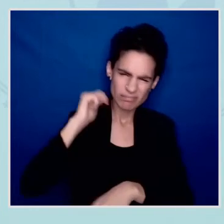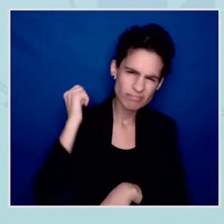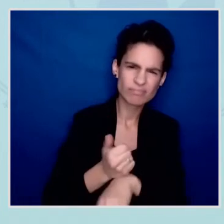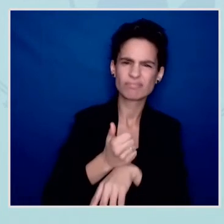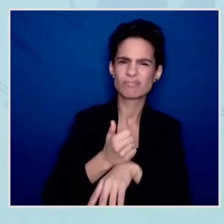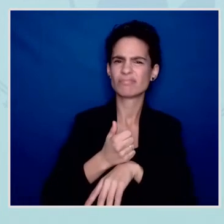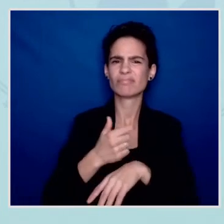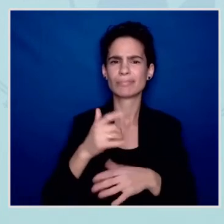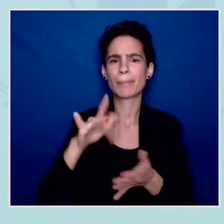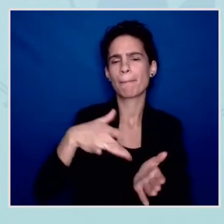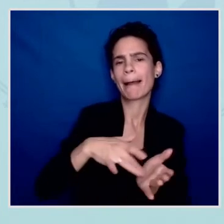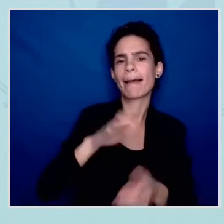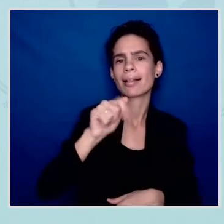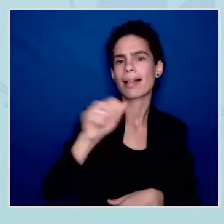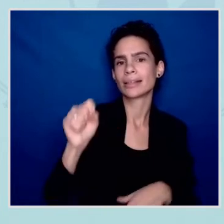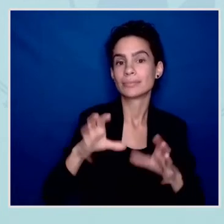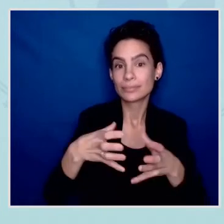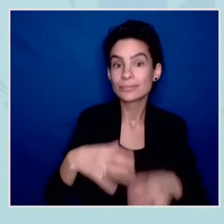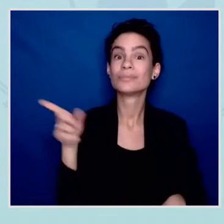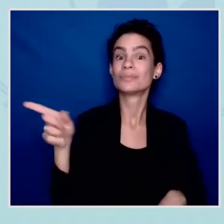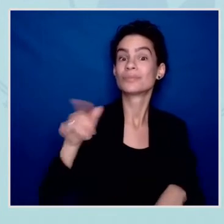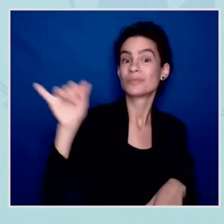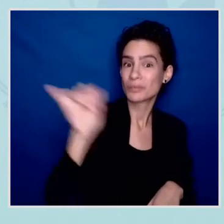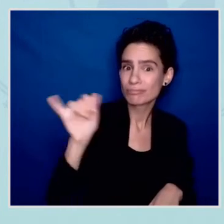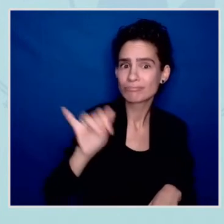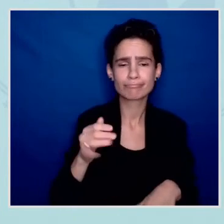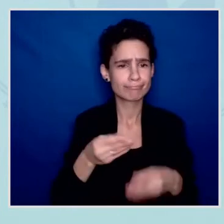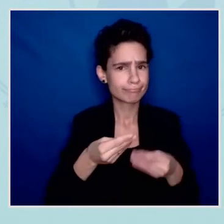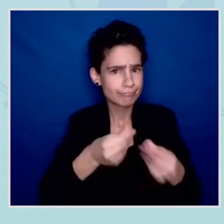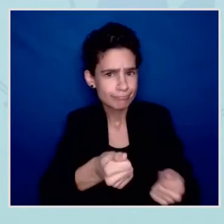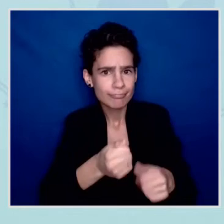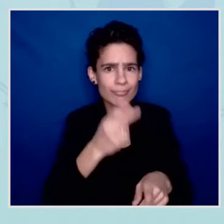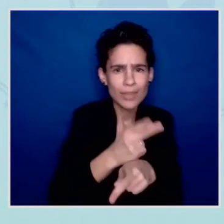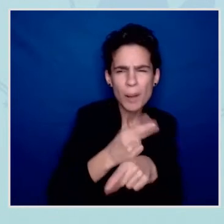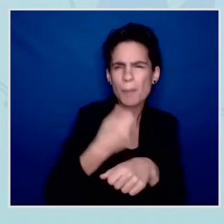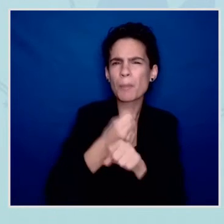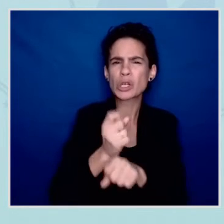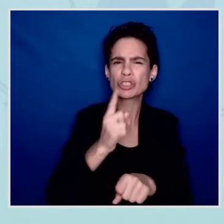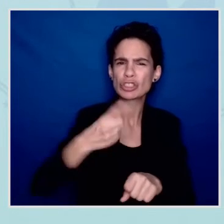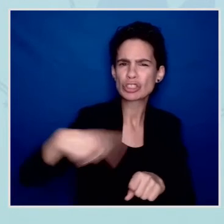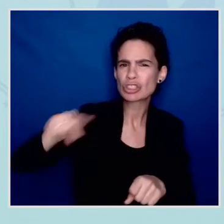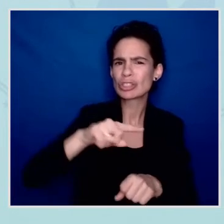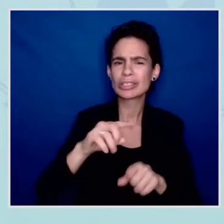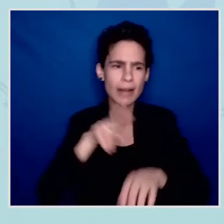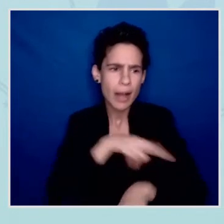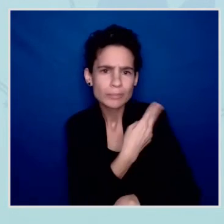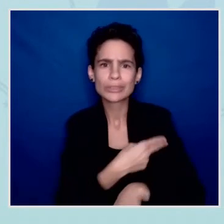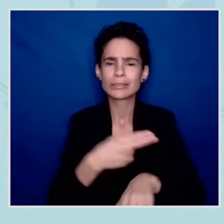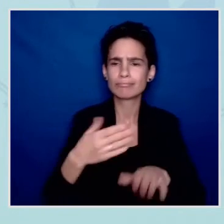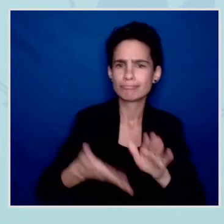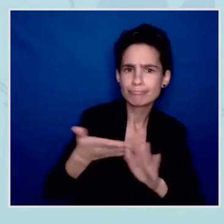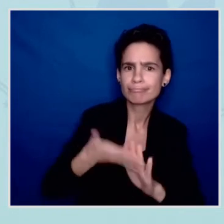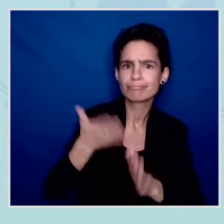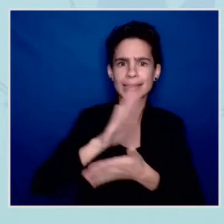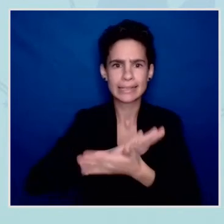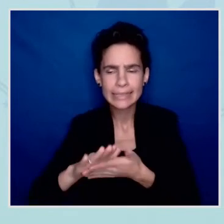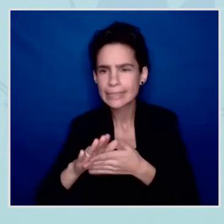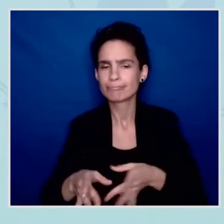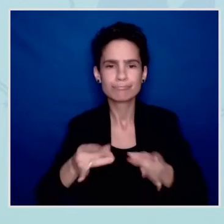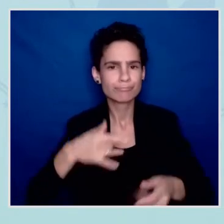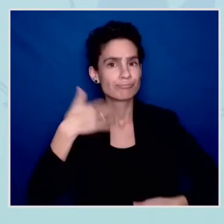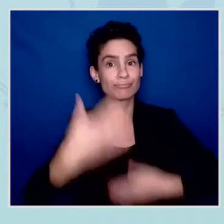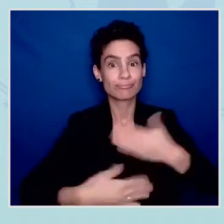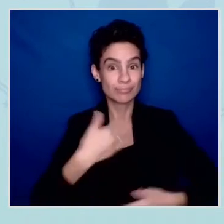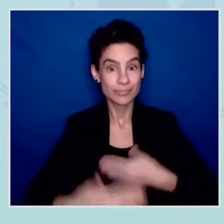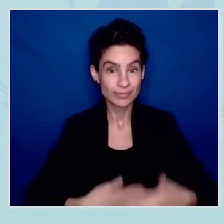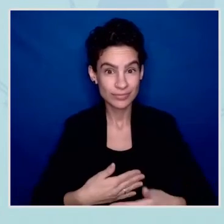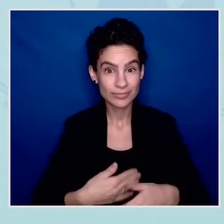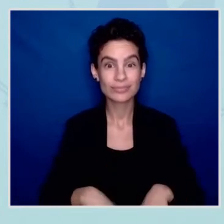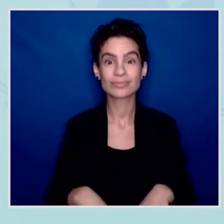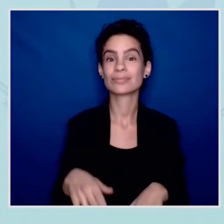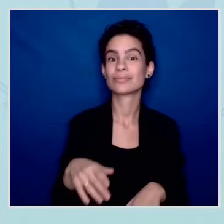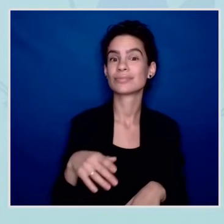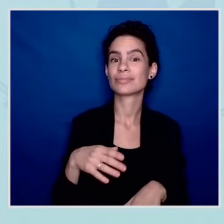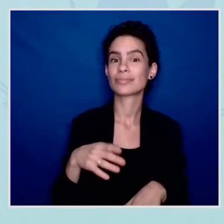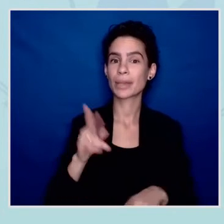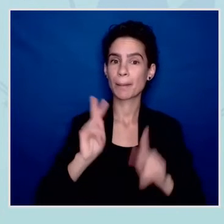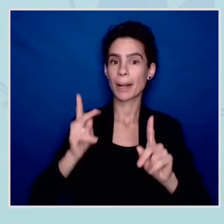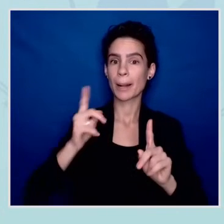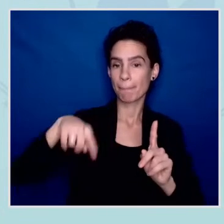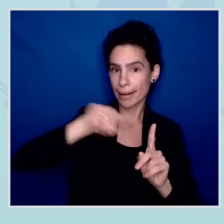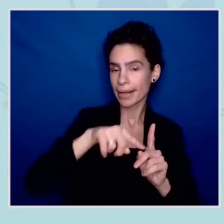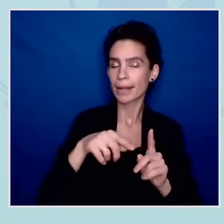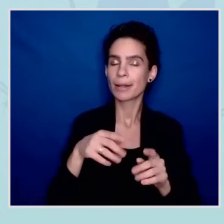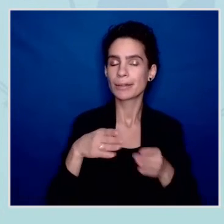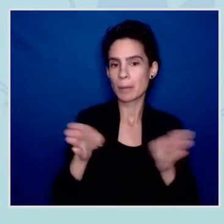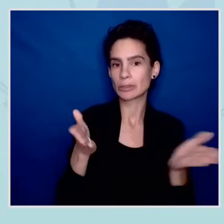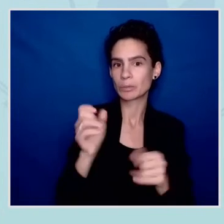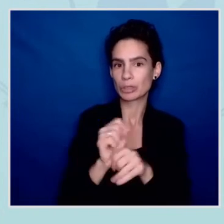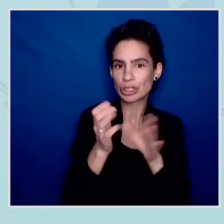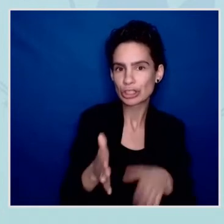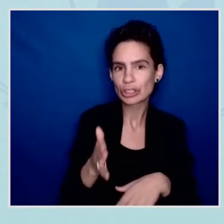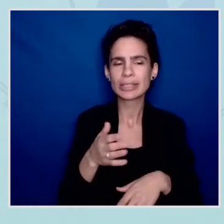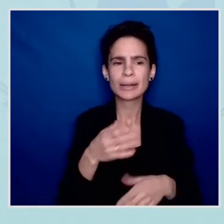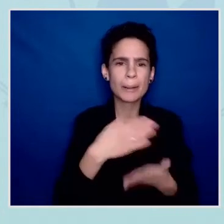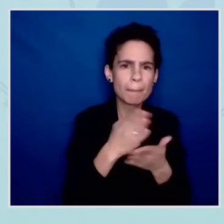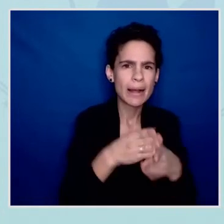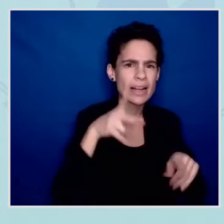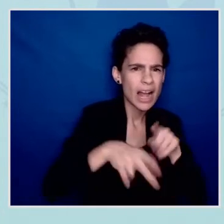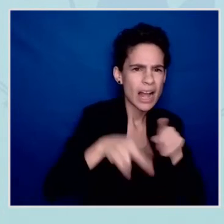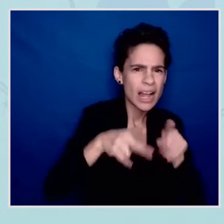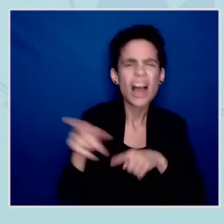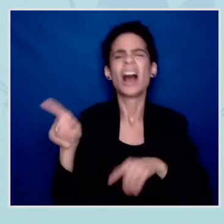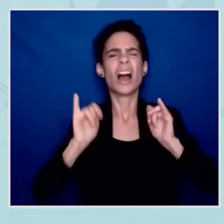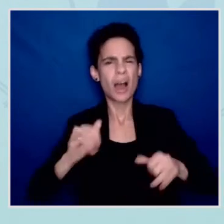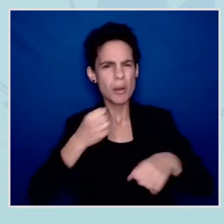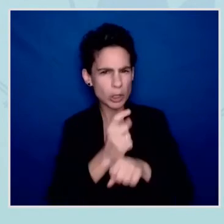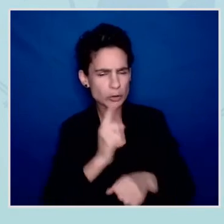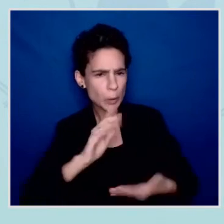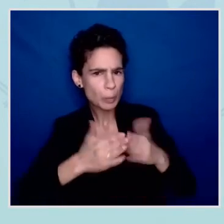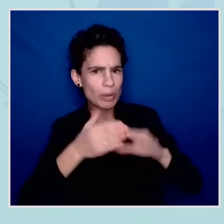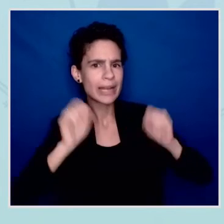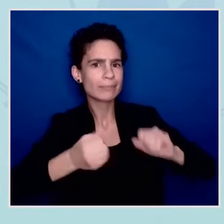COUNTRY, AND UNIONS BUILT THE